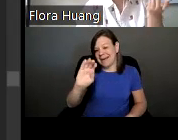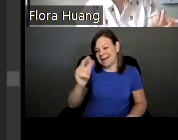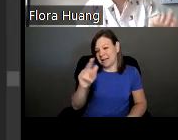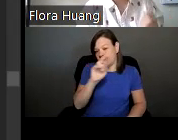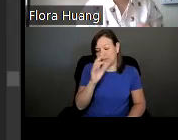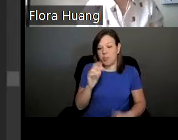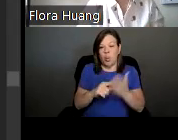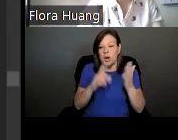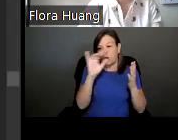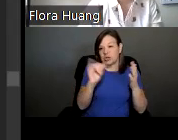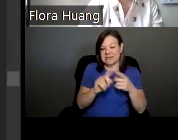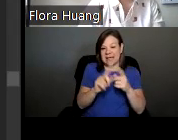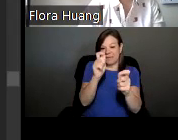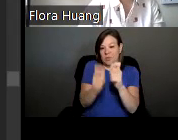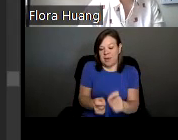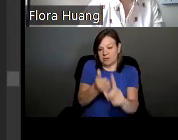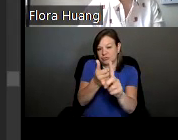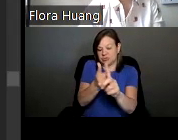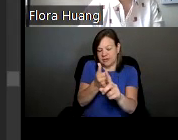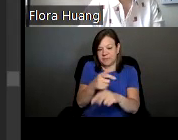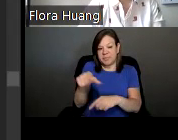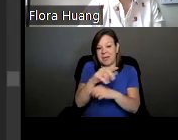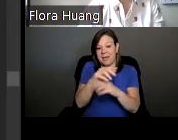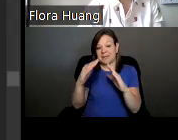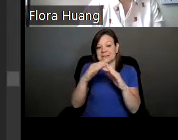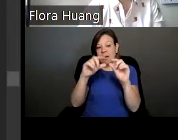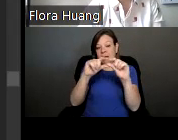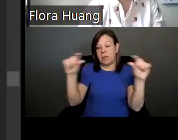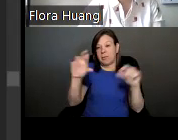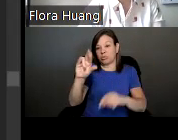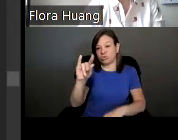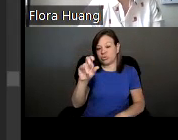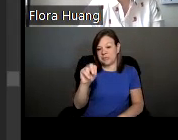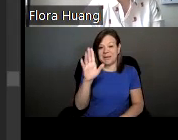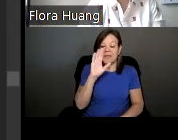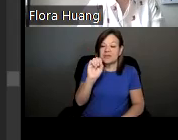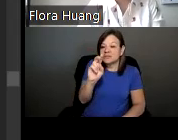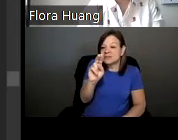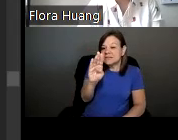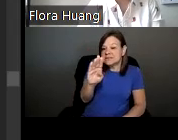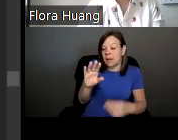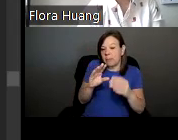if you were editing it yourself. At this top ribbon there's a little sub menu called editing.